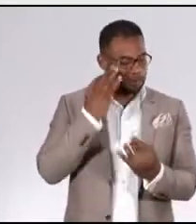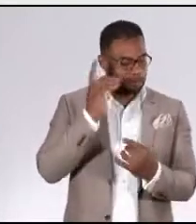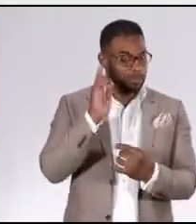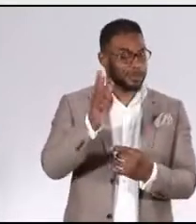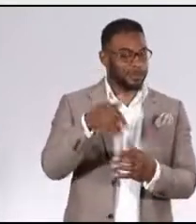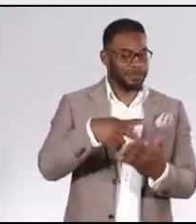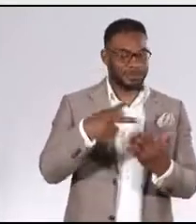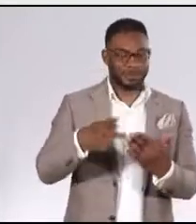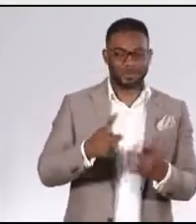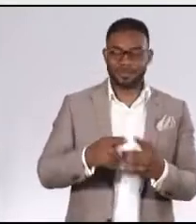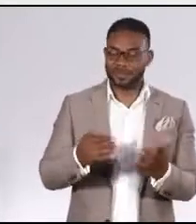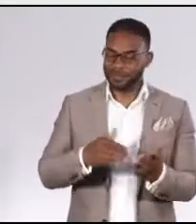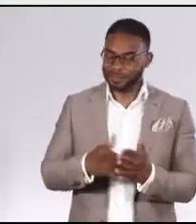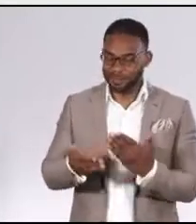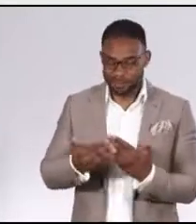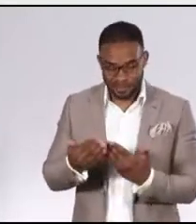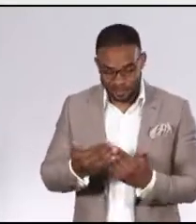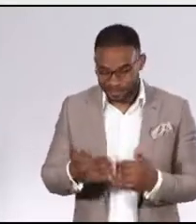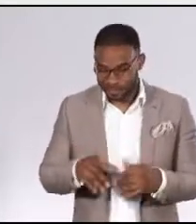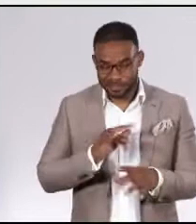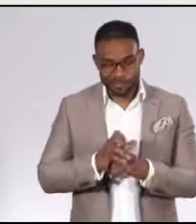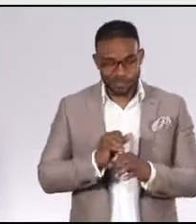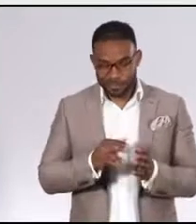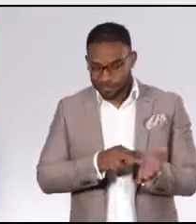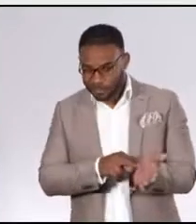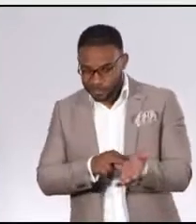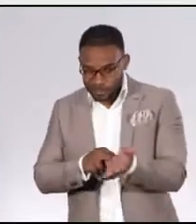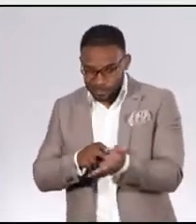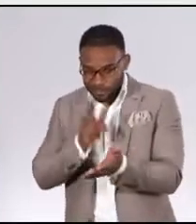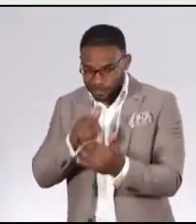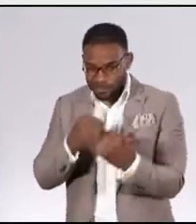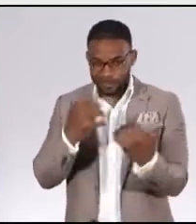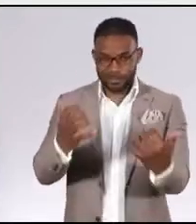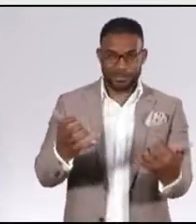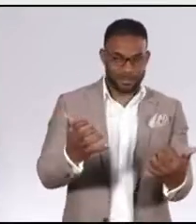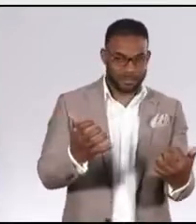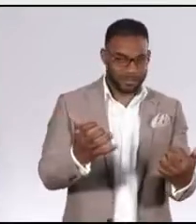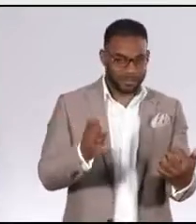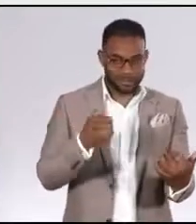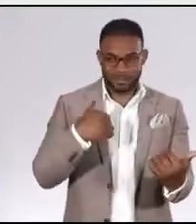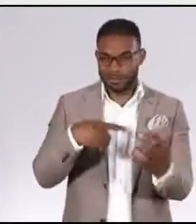But again, this is we really wanna get a sense of who is in our audience who we have represented today.